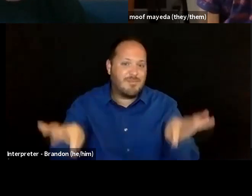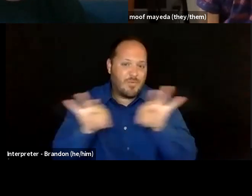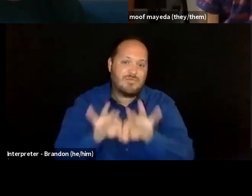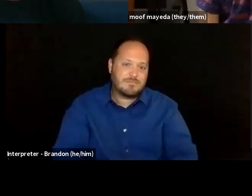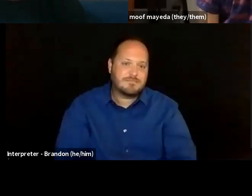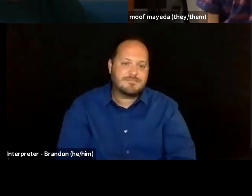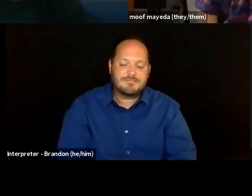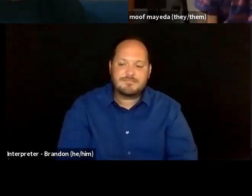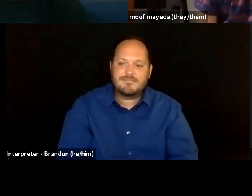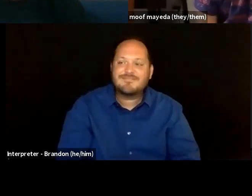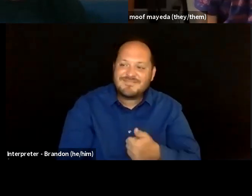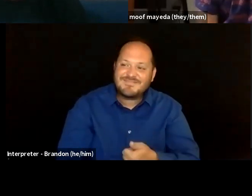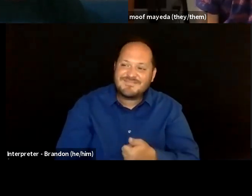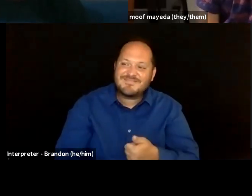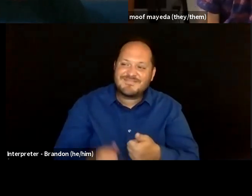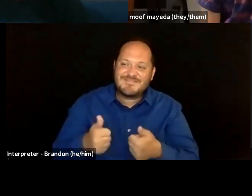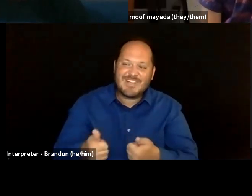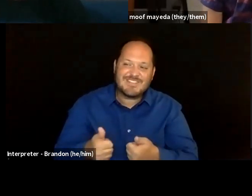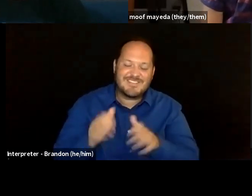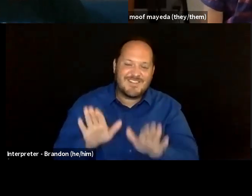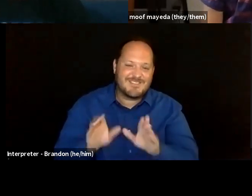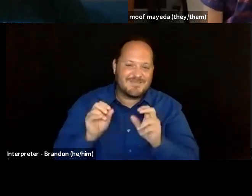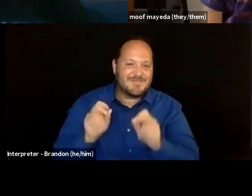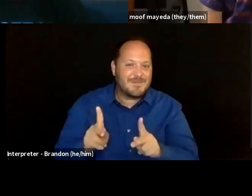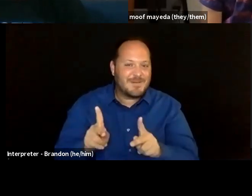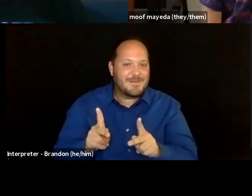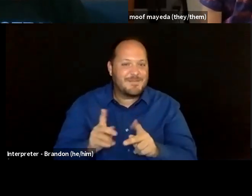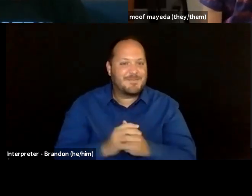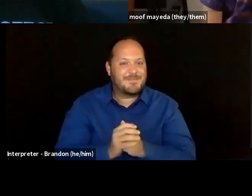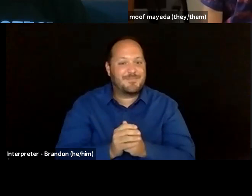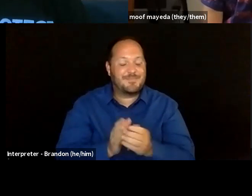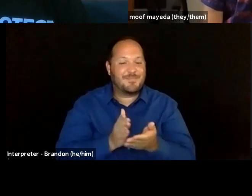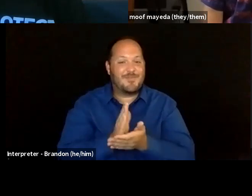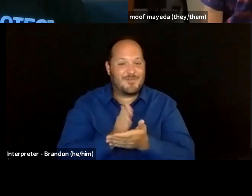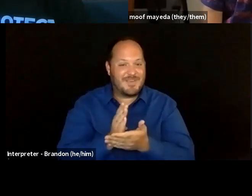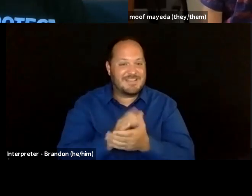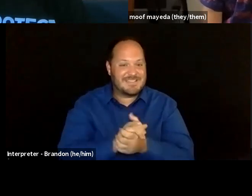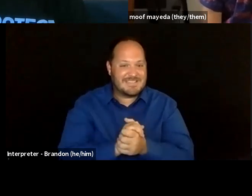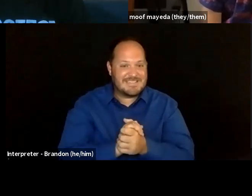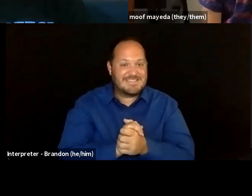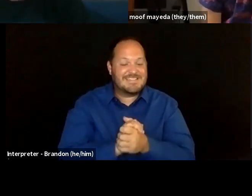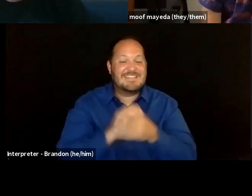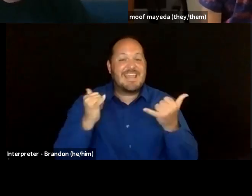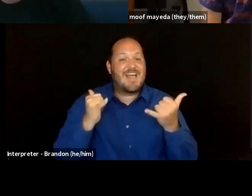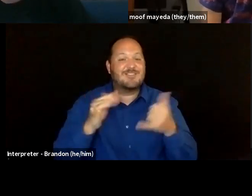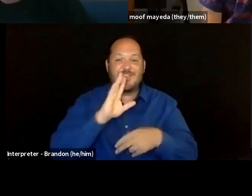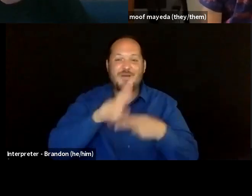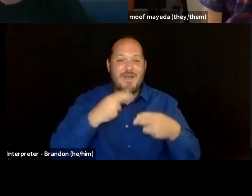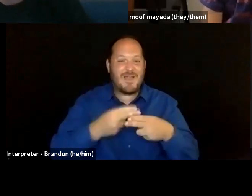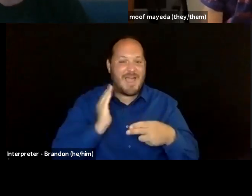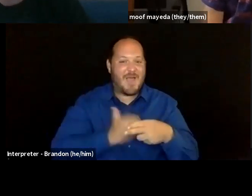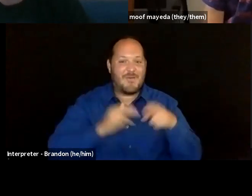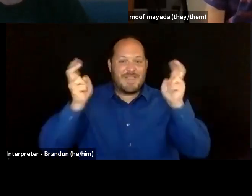I think that's a great way to honor our transcestors in the